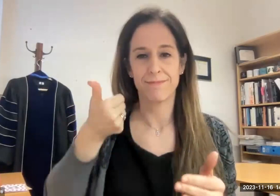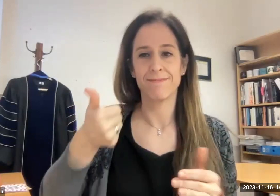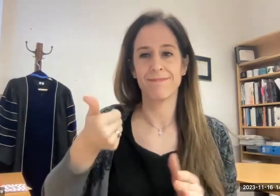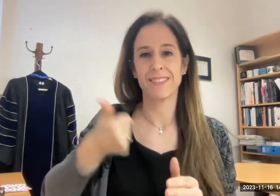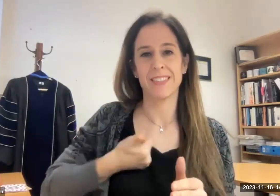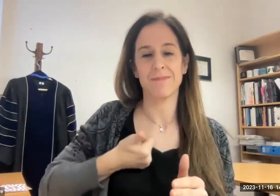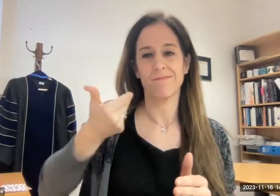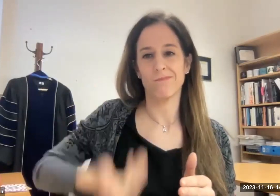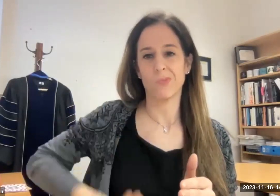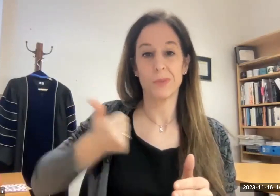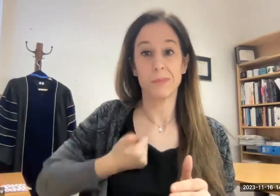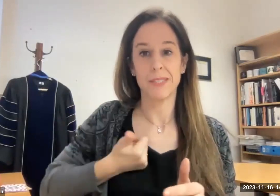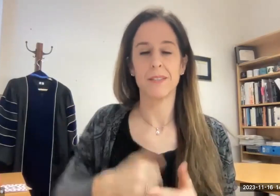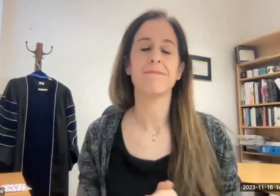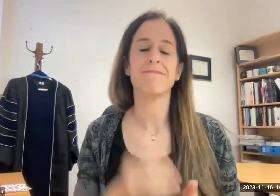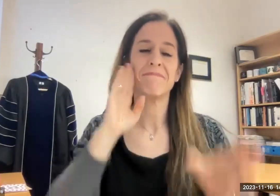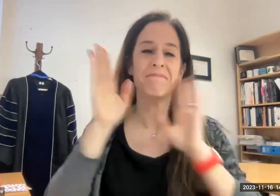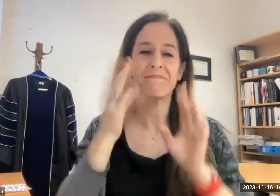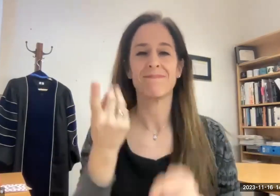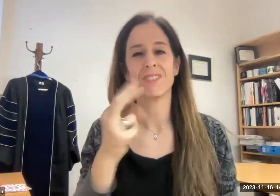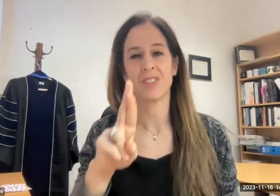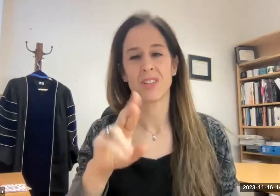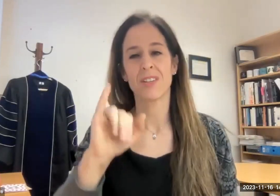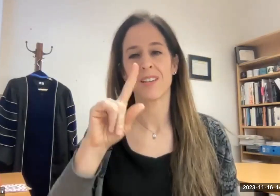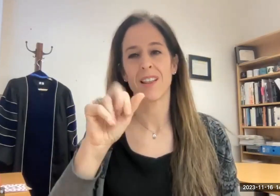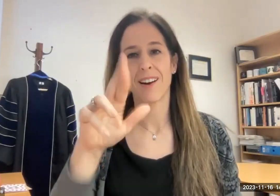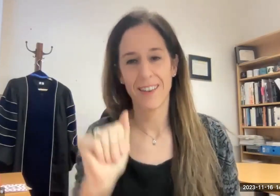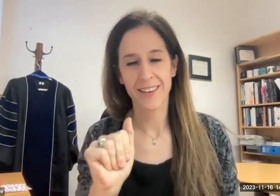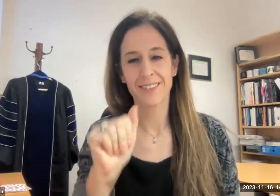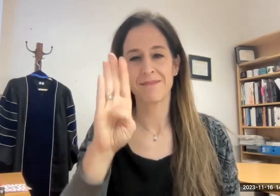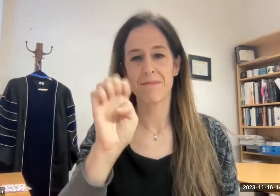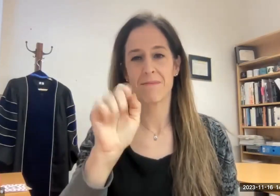And I always forget this. Let me introduce myself. Hello,